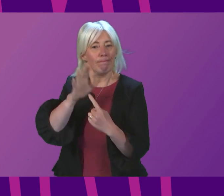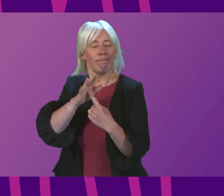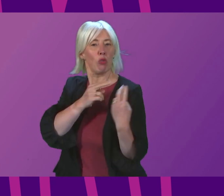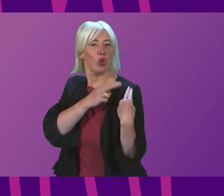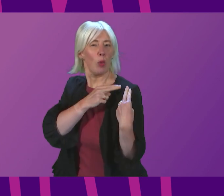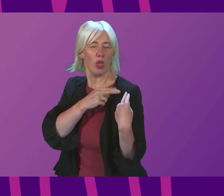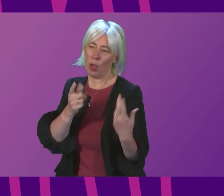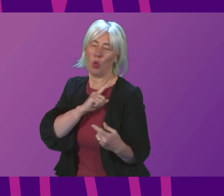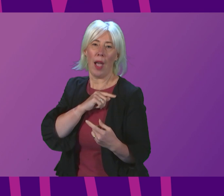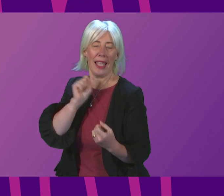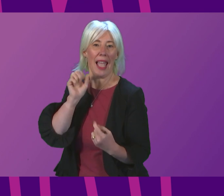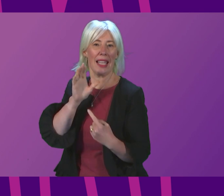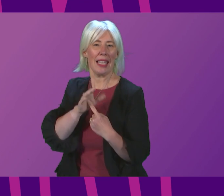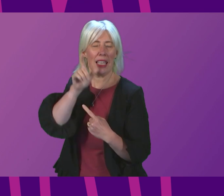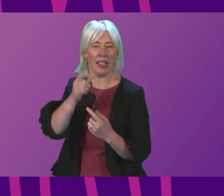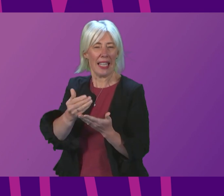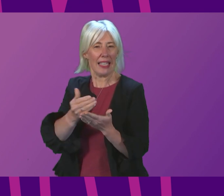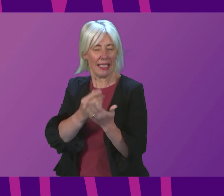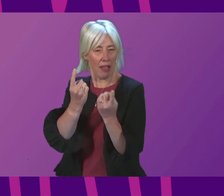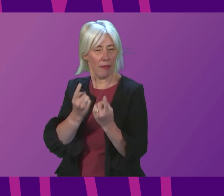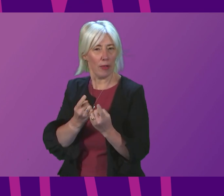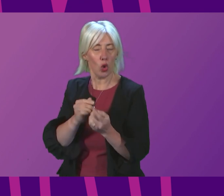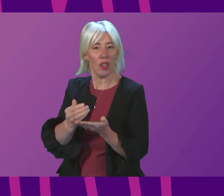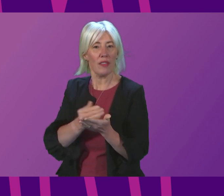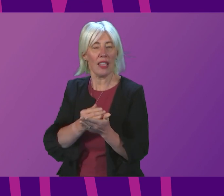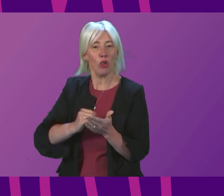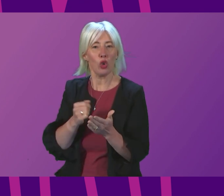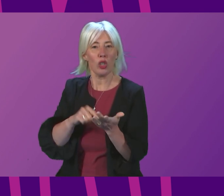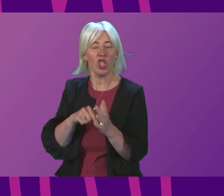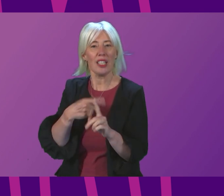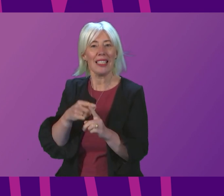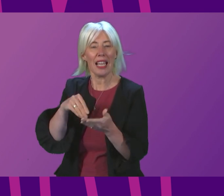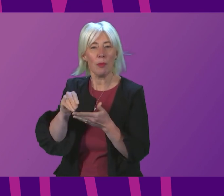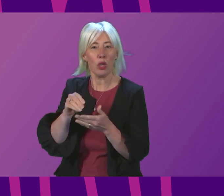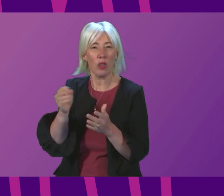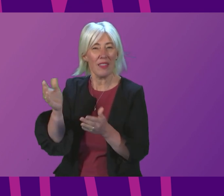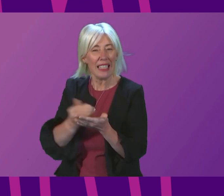why a key safeguard that could have saved Scottish taxpayers hundreds of millions of pounds was removed?